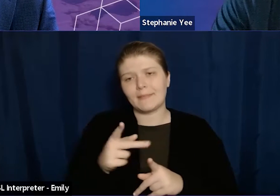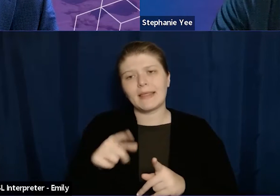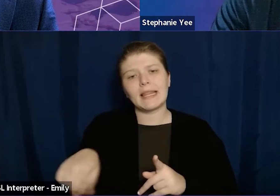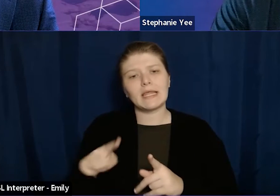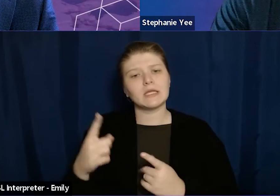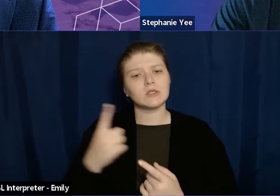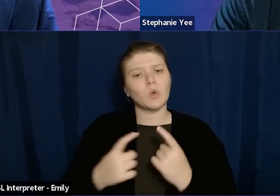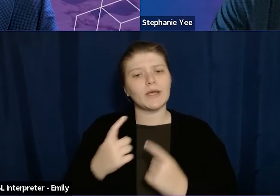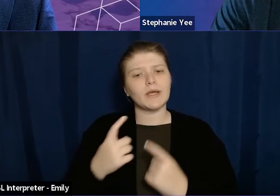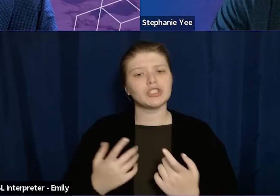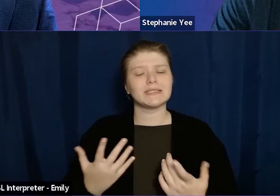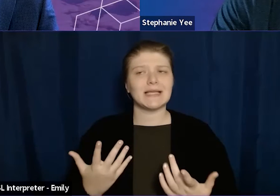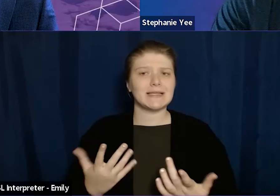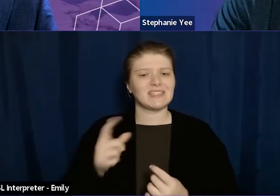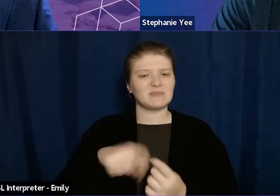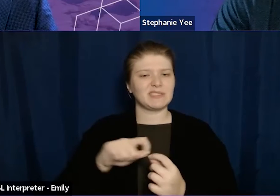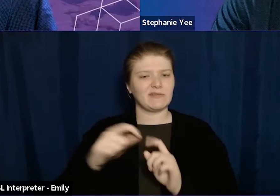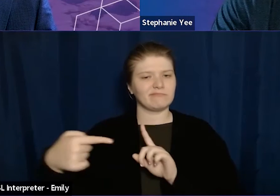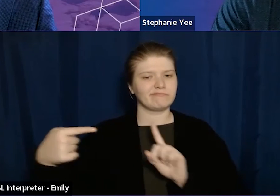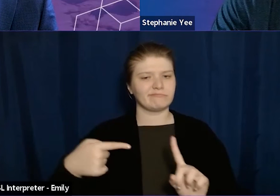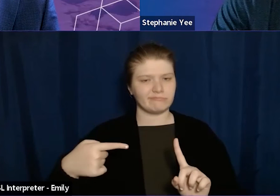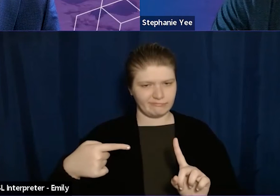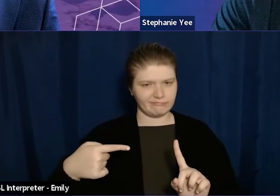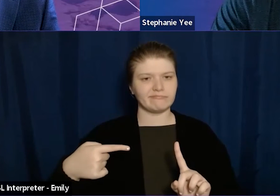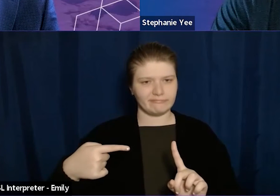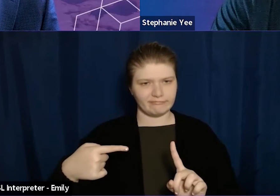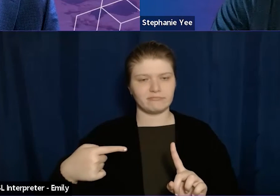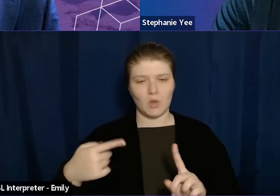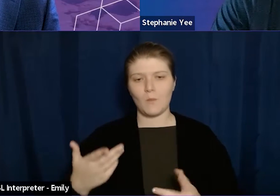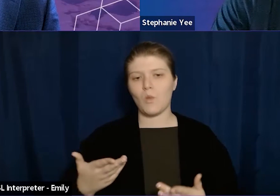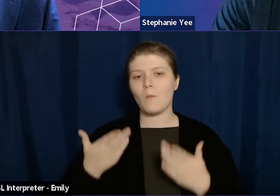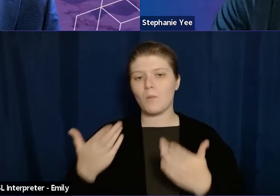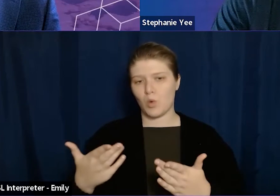specifically about proposal submission modernization.